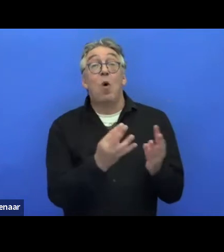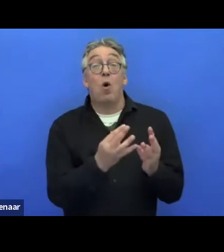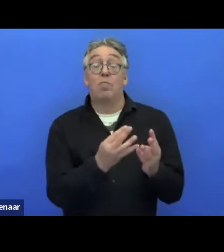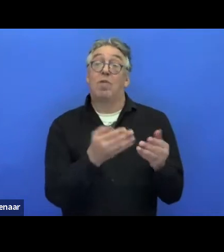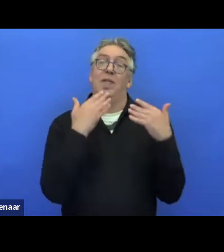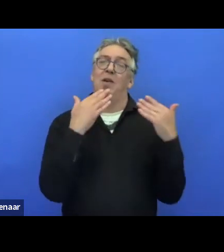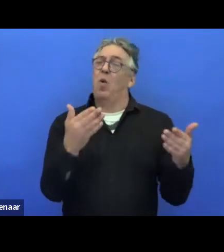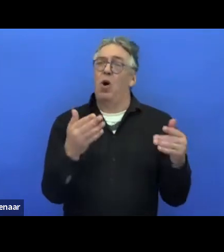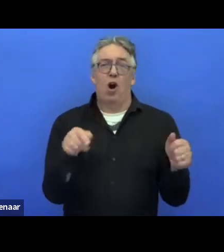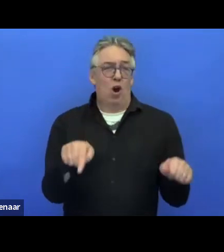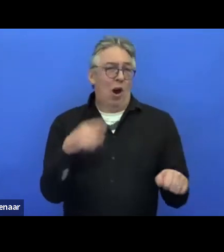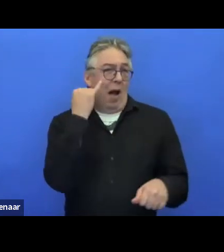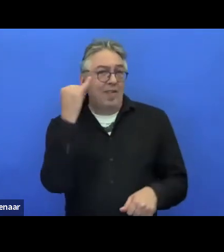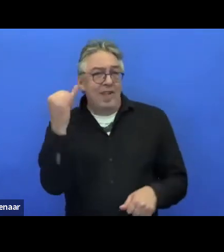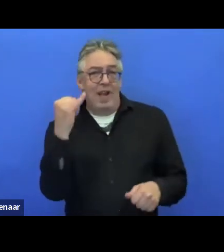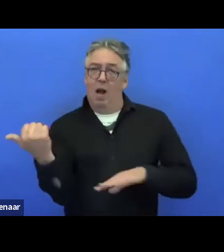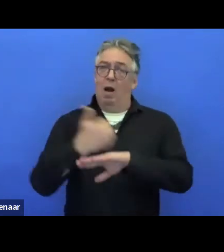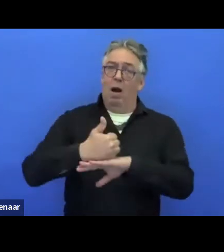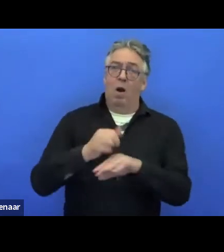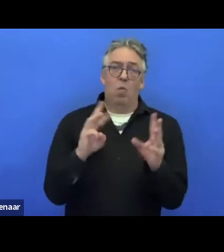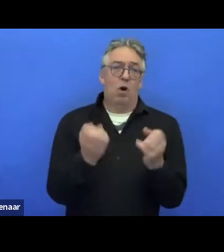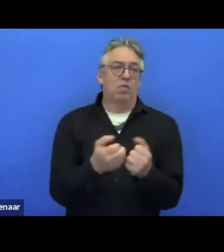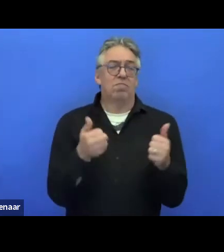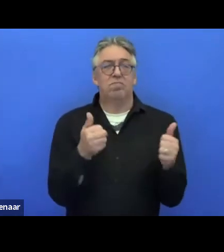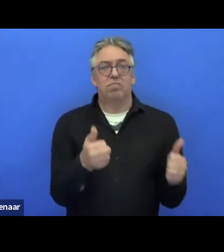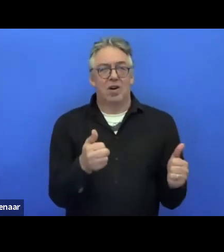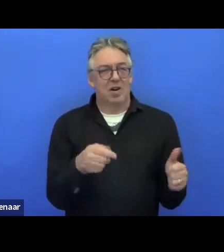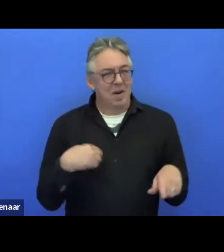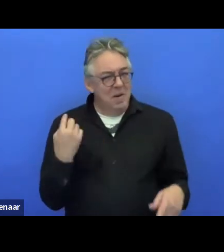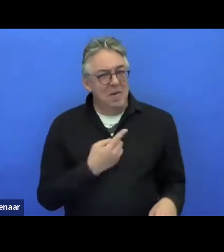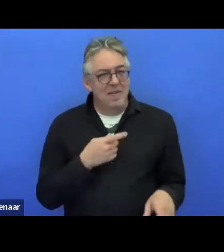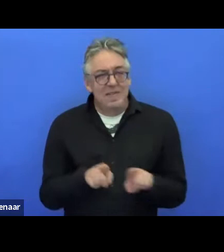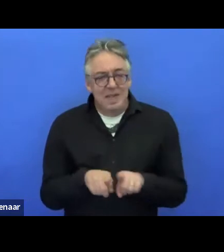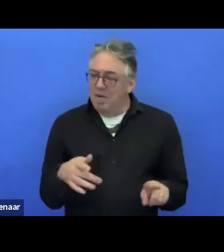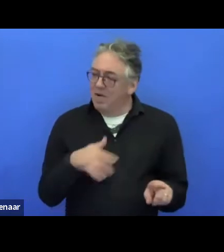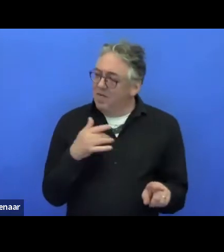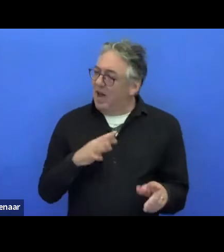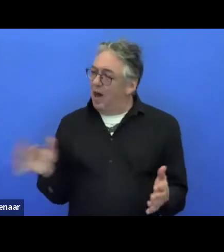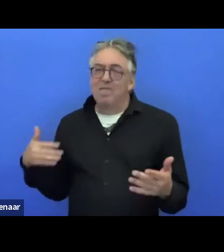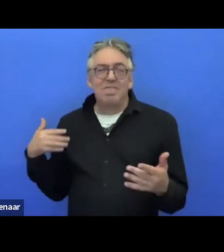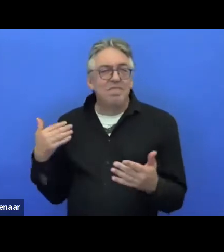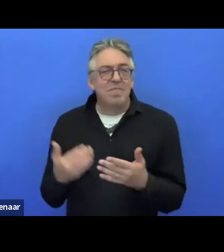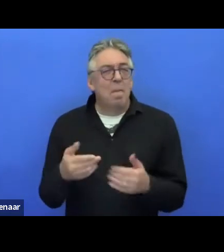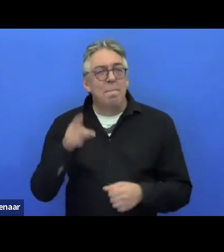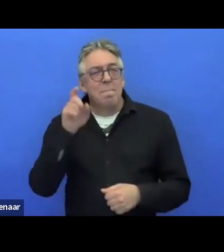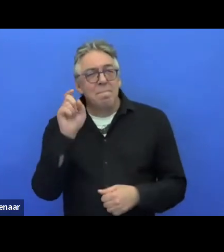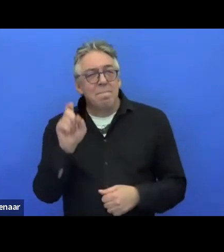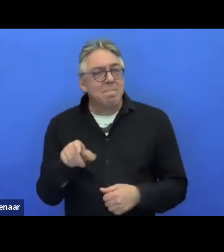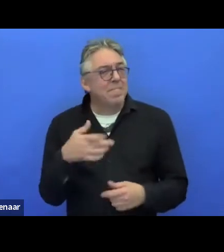We have felt also on our side for a long time that we need to come together and to speak to your members